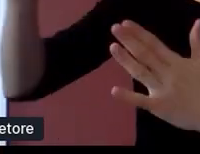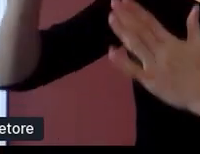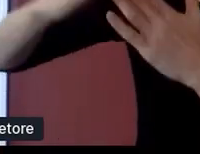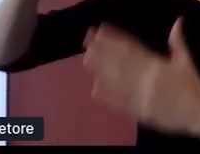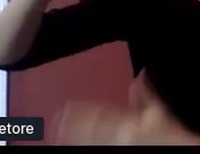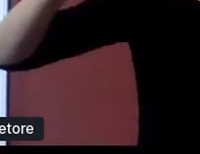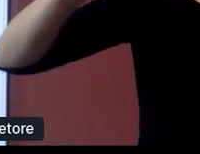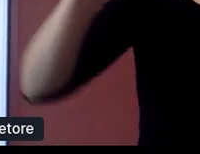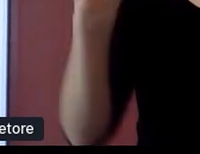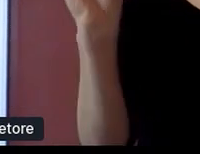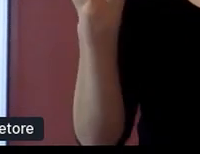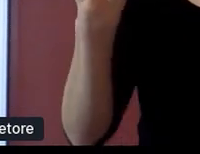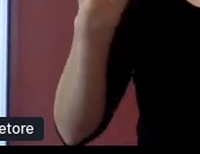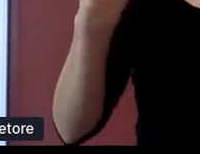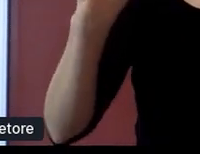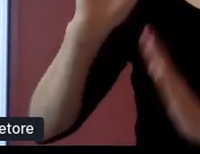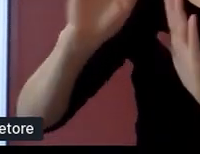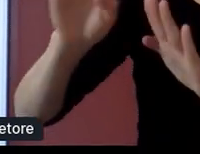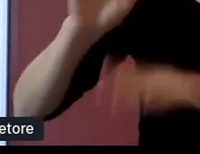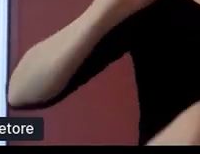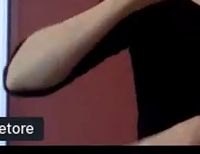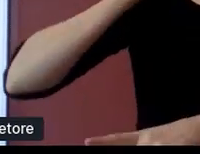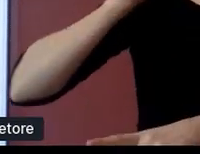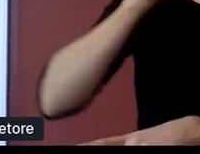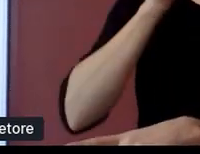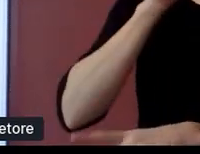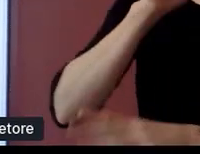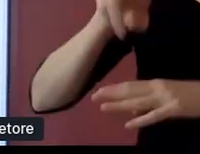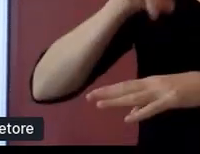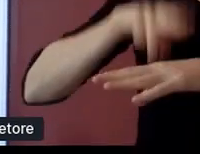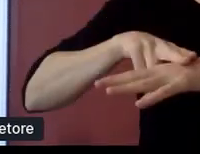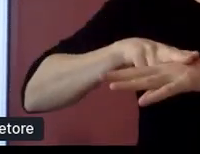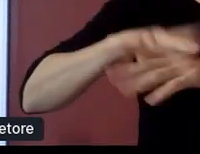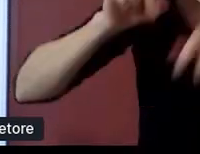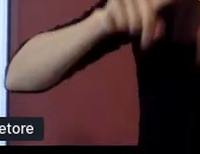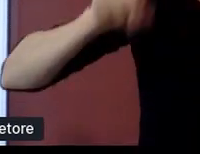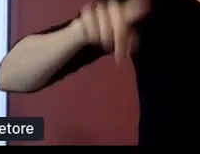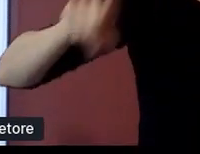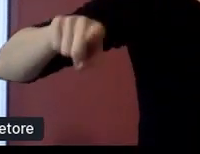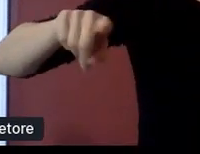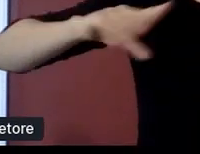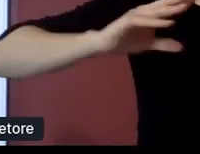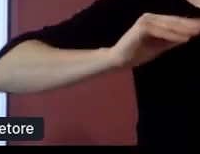from the National Diversity Council. Rashida holds a master's in business administration,